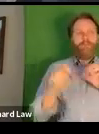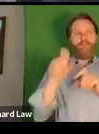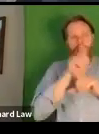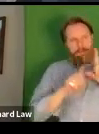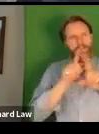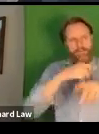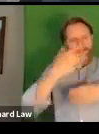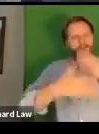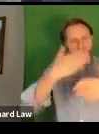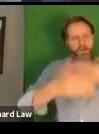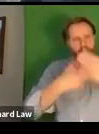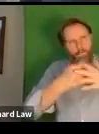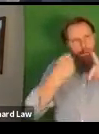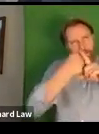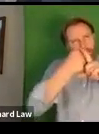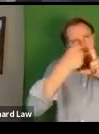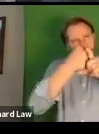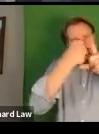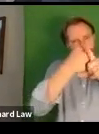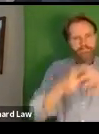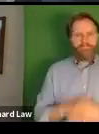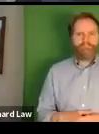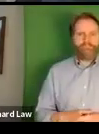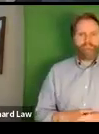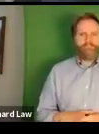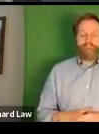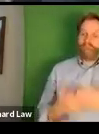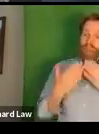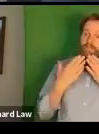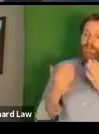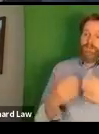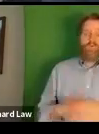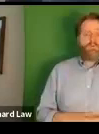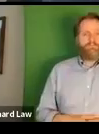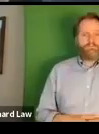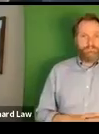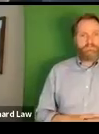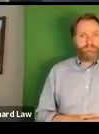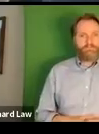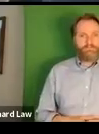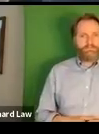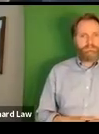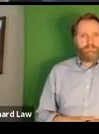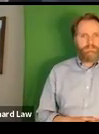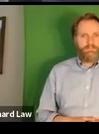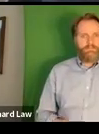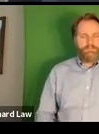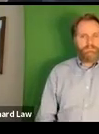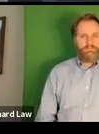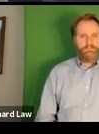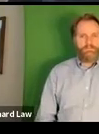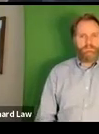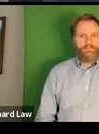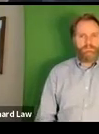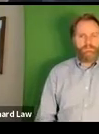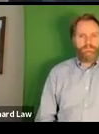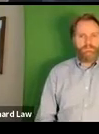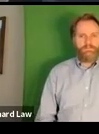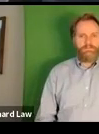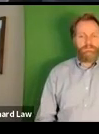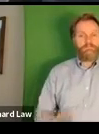Okay thank you very much that's great okay so there was a question from